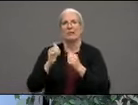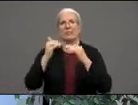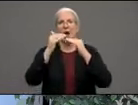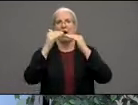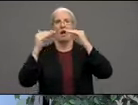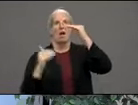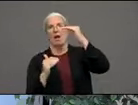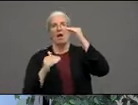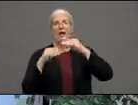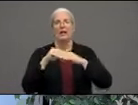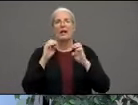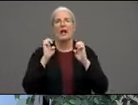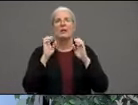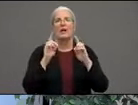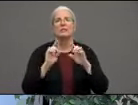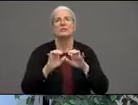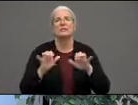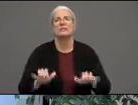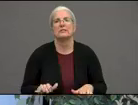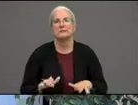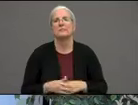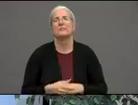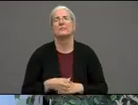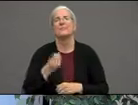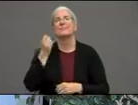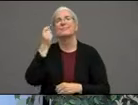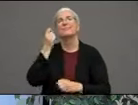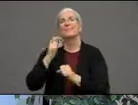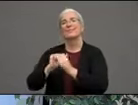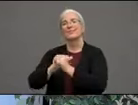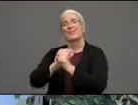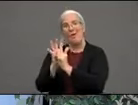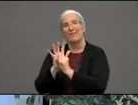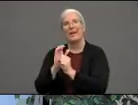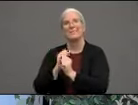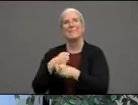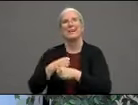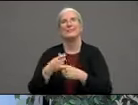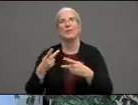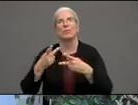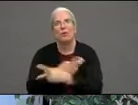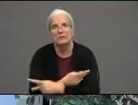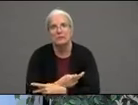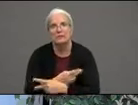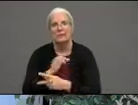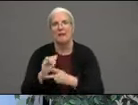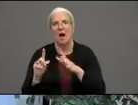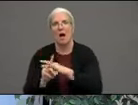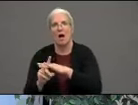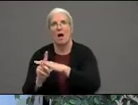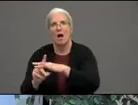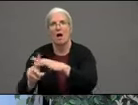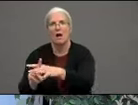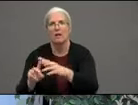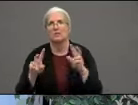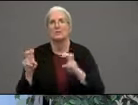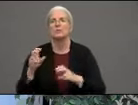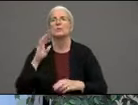however COVID-19 has exacerbated that but i'm i'm really uh excited and i'm really excited and happy